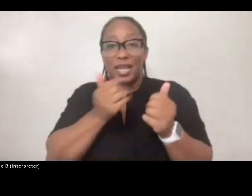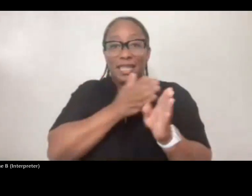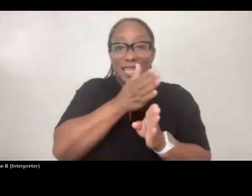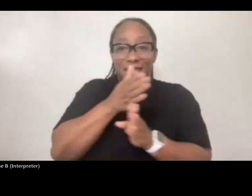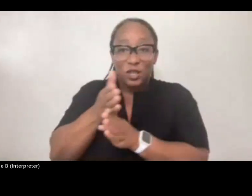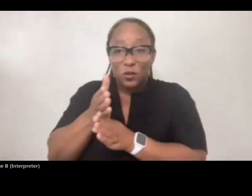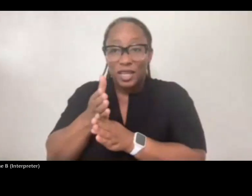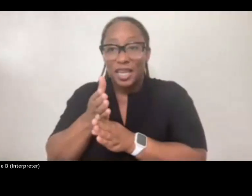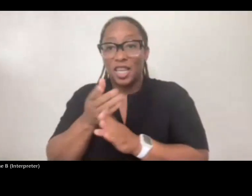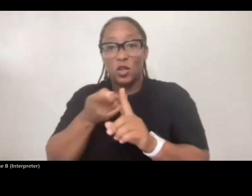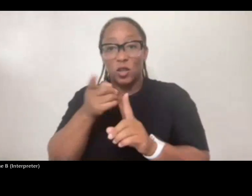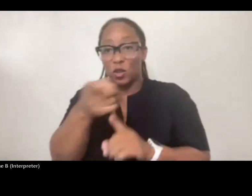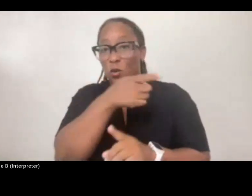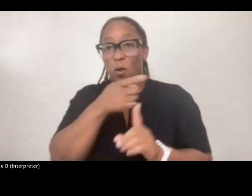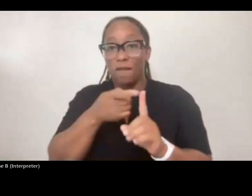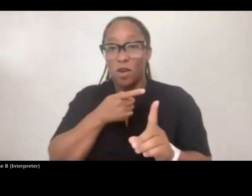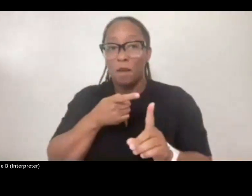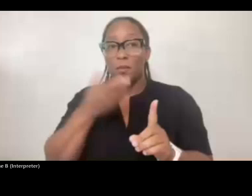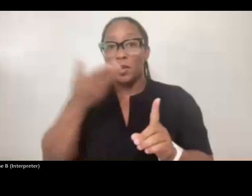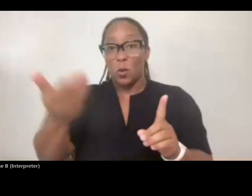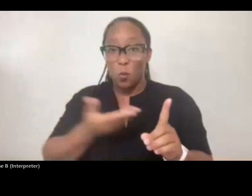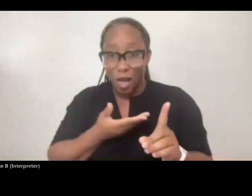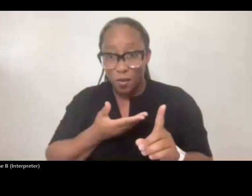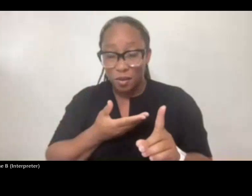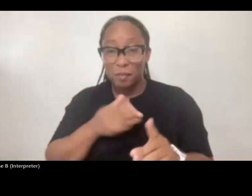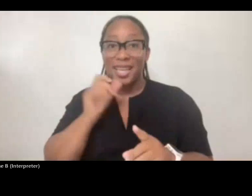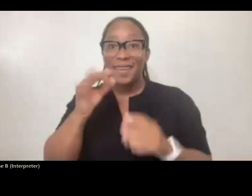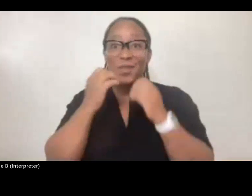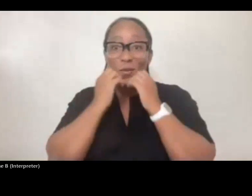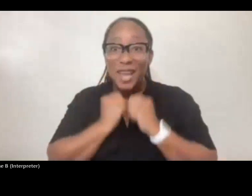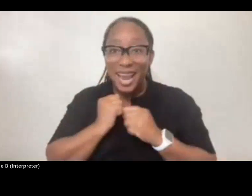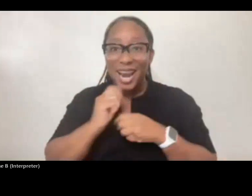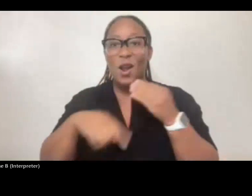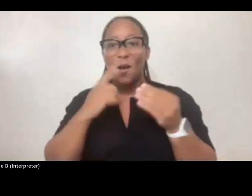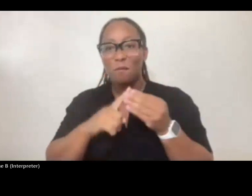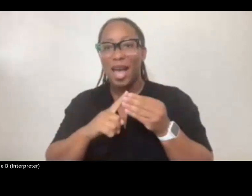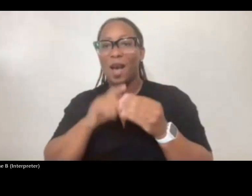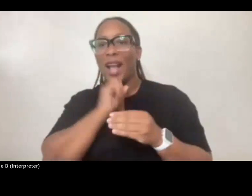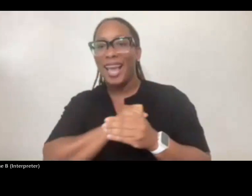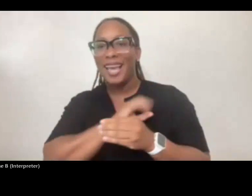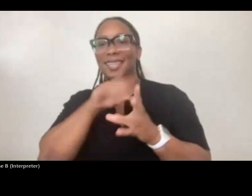sector you're from. You're welcome at ASA if you care about an age inclusive world.